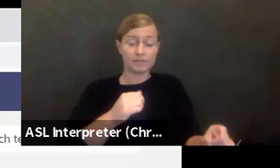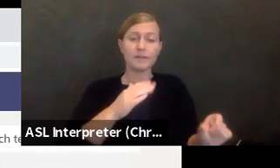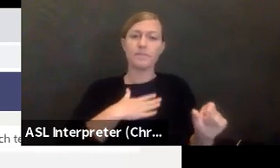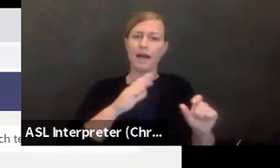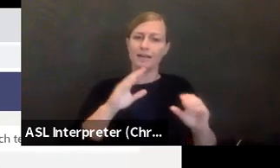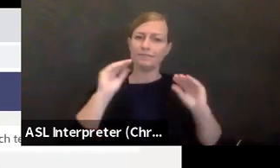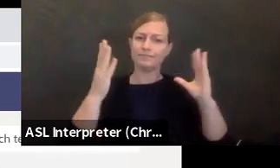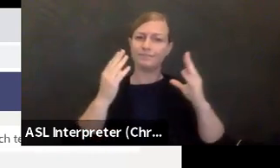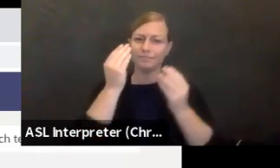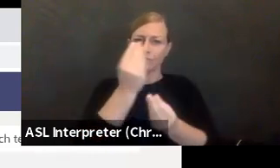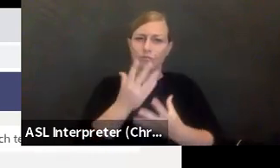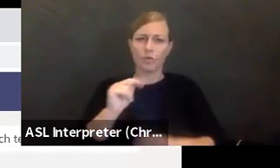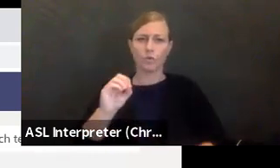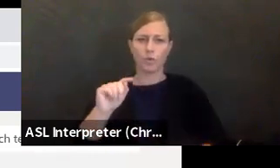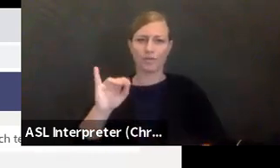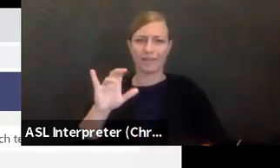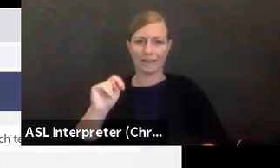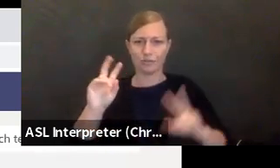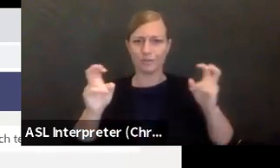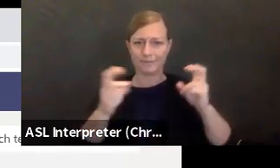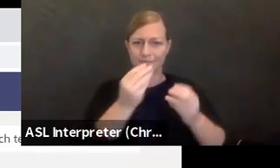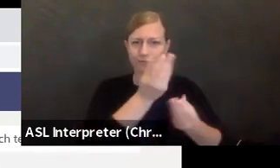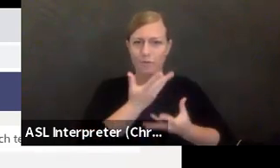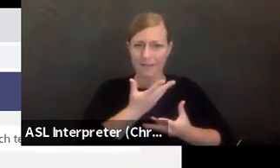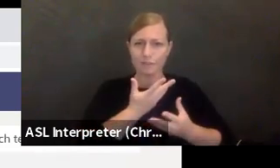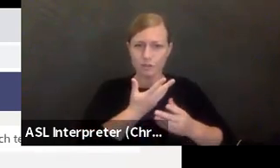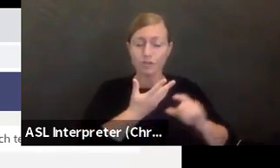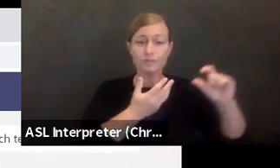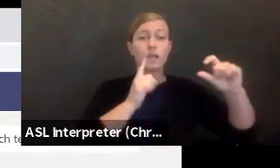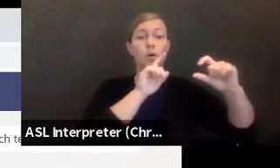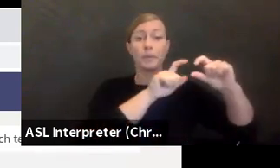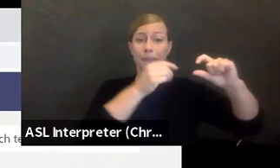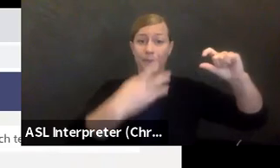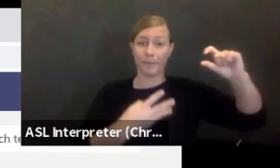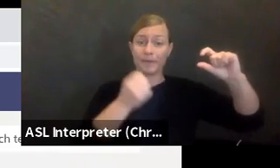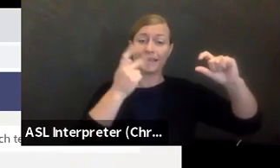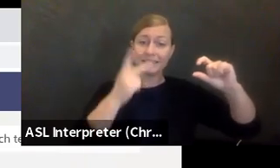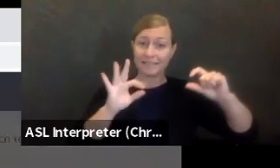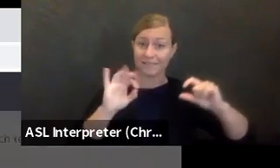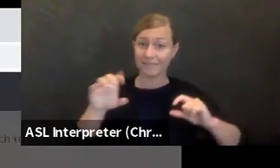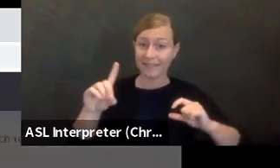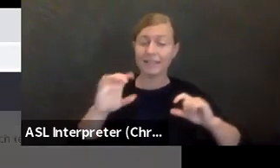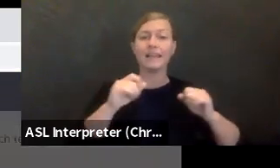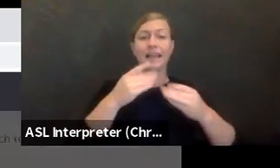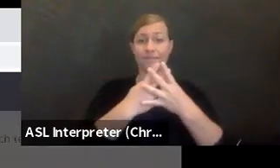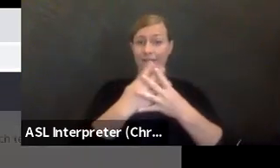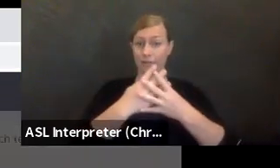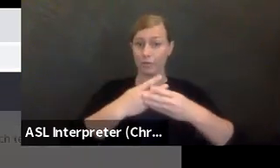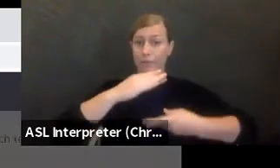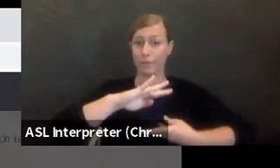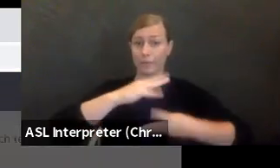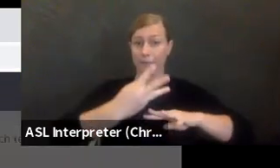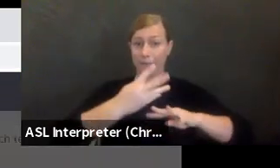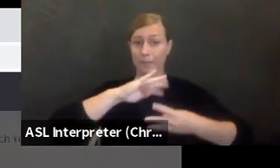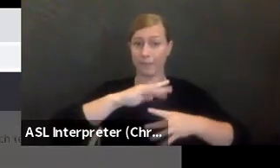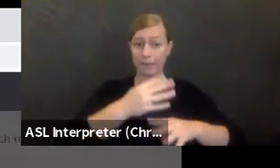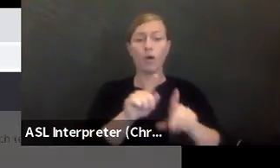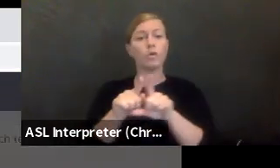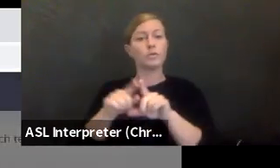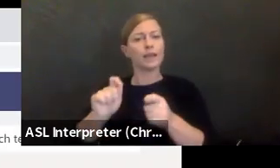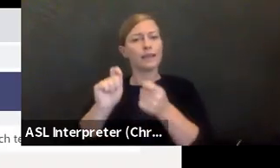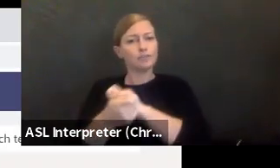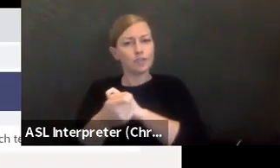and this takes me to my Web version and on the low